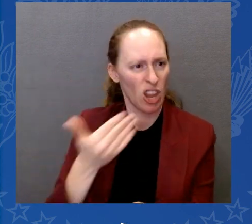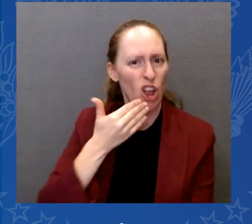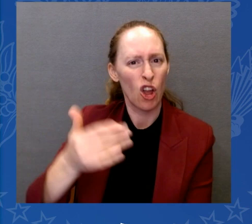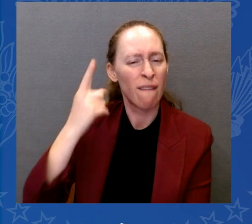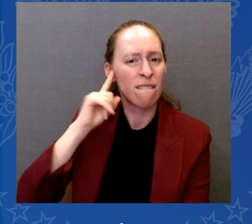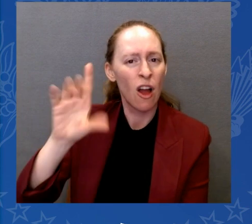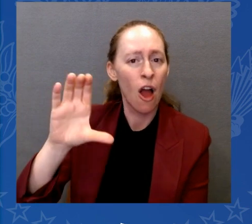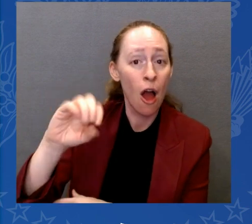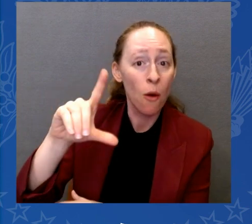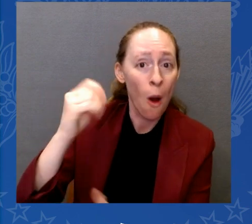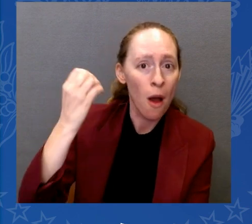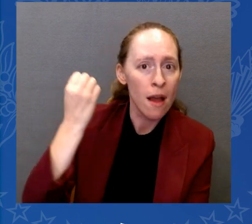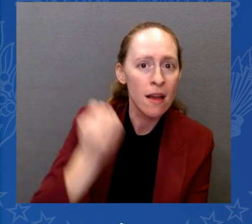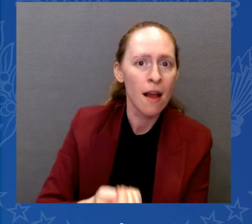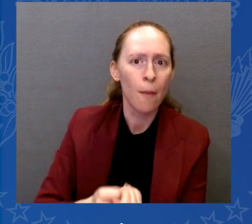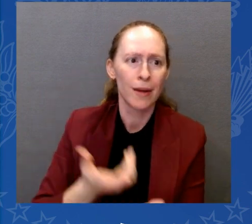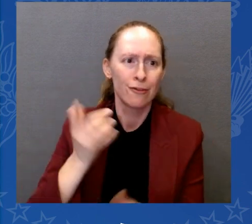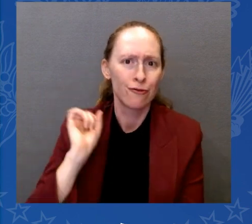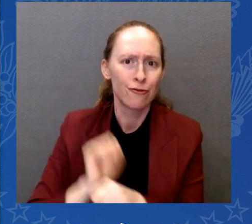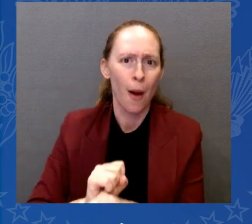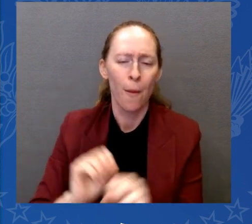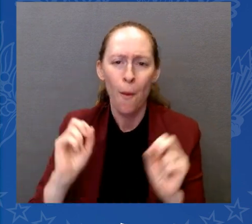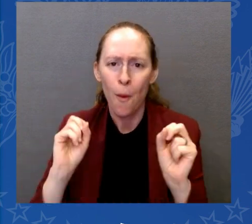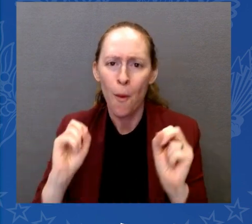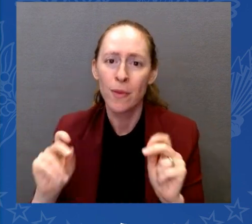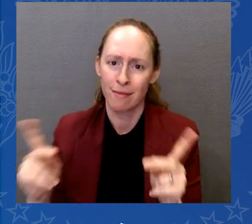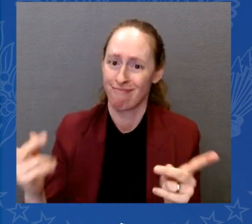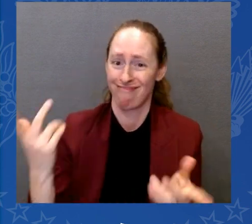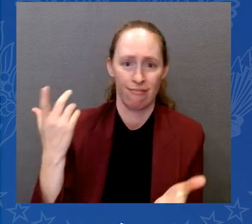and provide countless, countless memories for families.